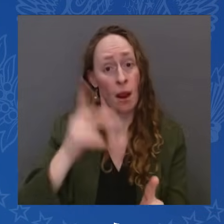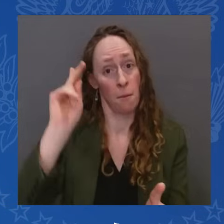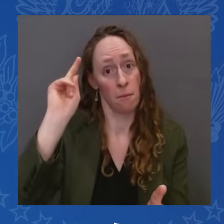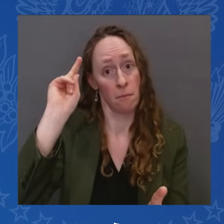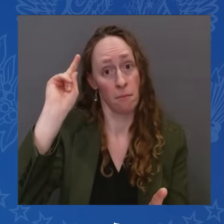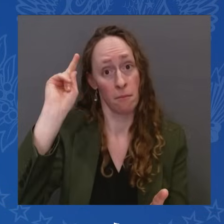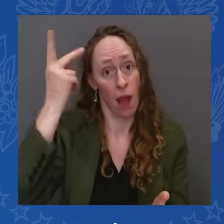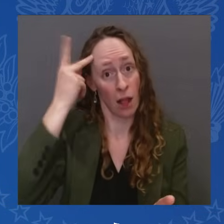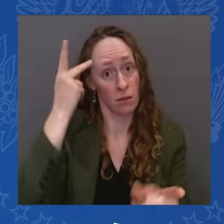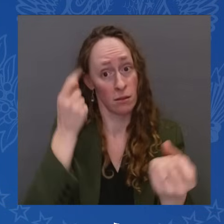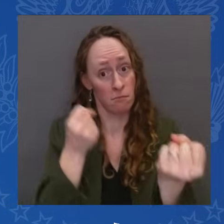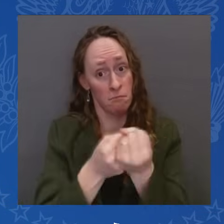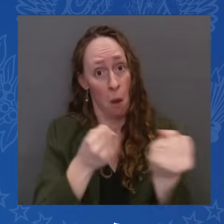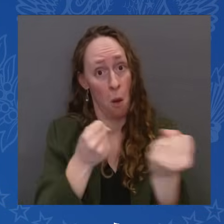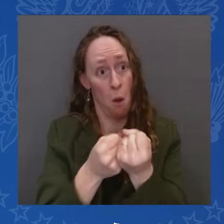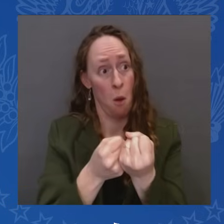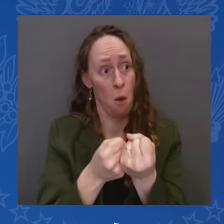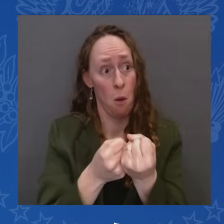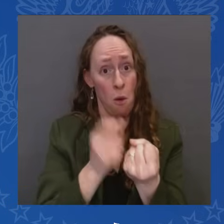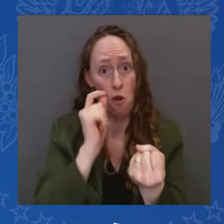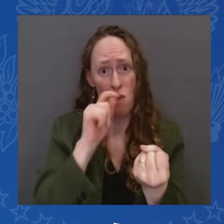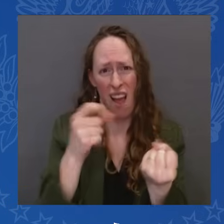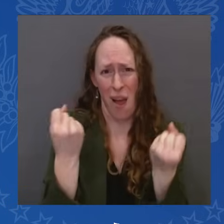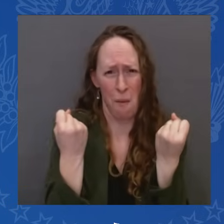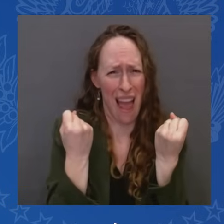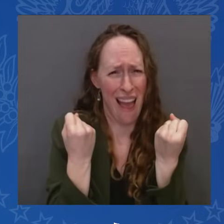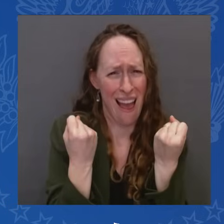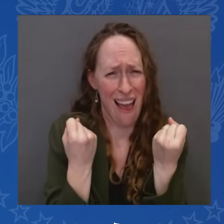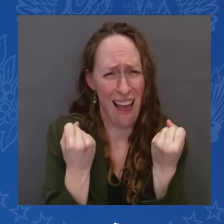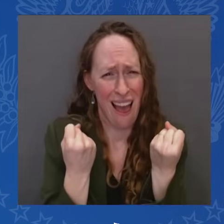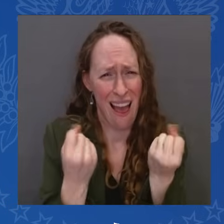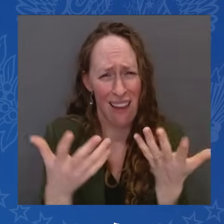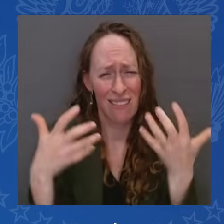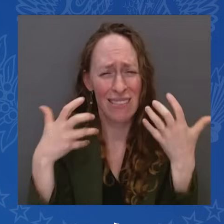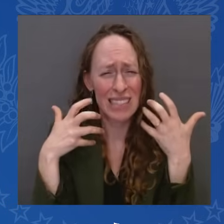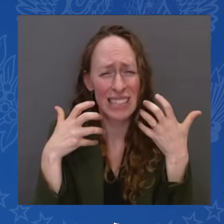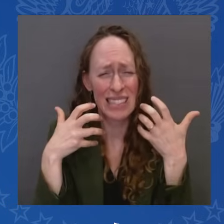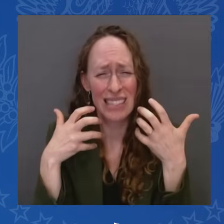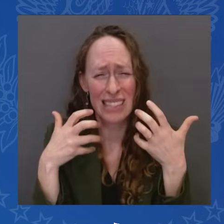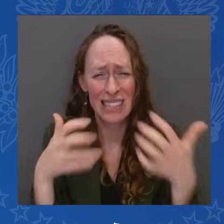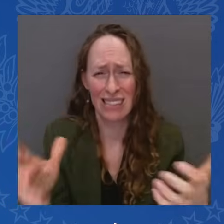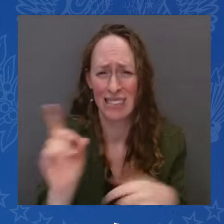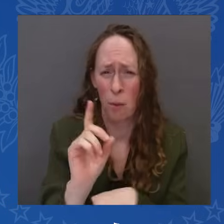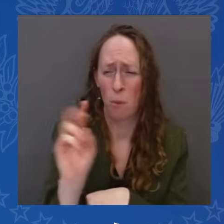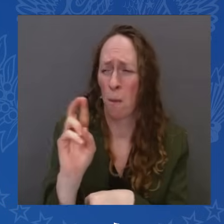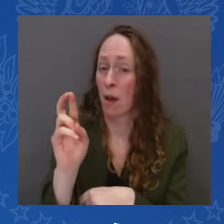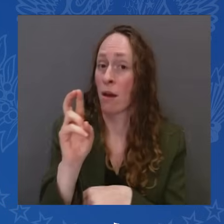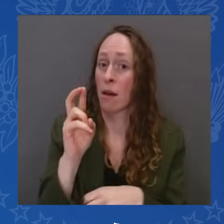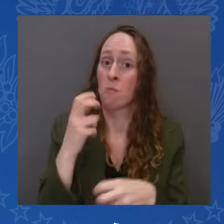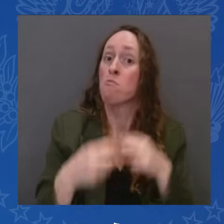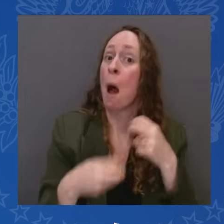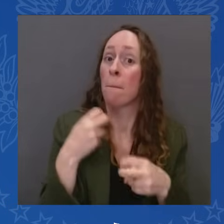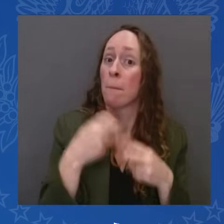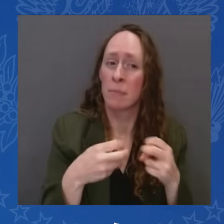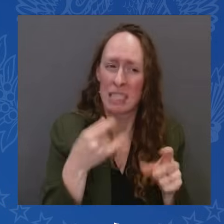A small number of Republicans who don't want to support Ukraine, but they don't speak for the majority of even the Republicans, in my view.